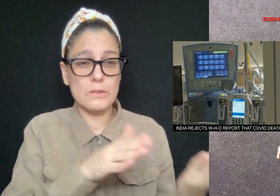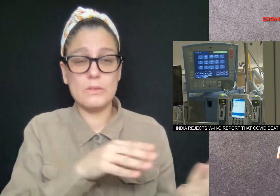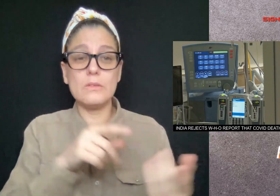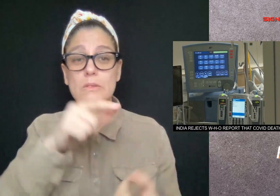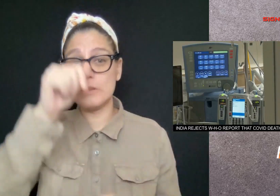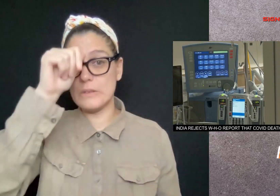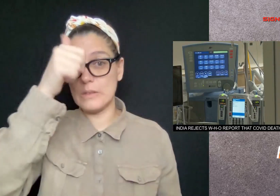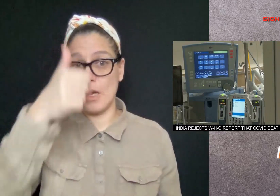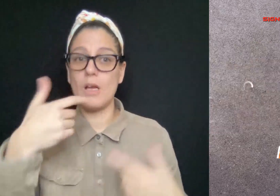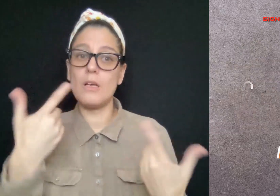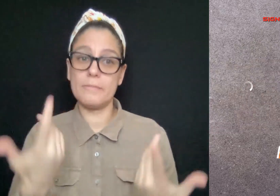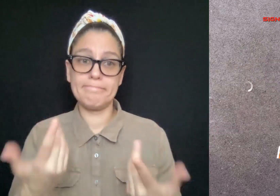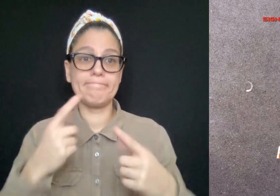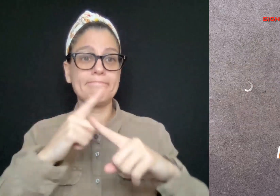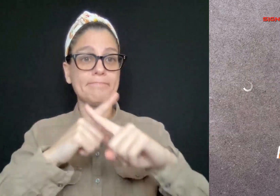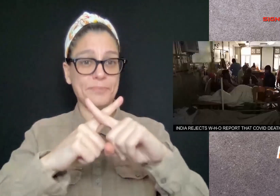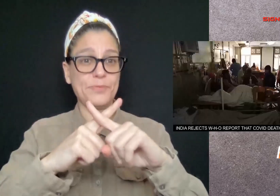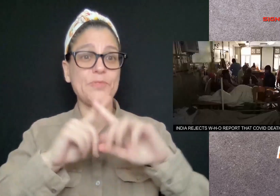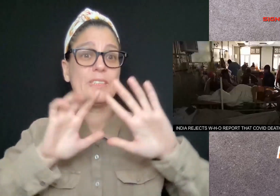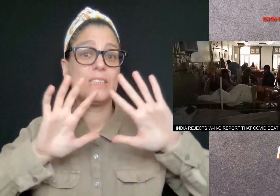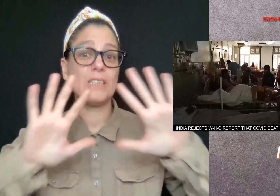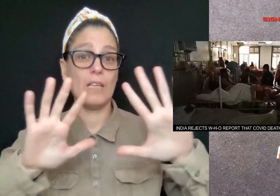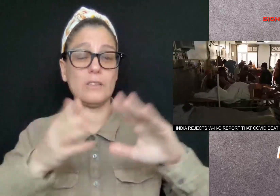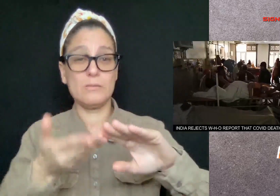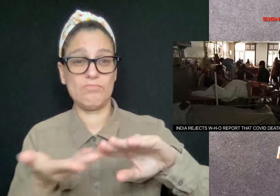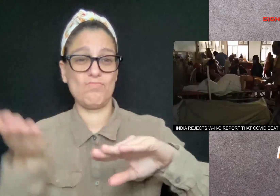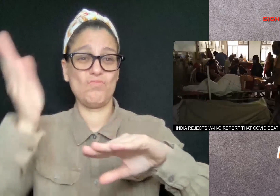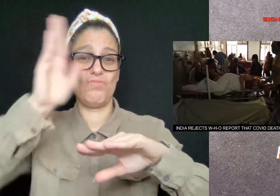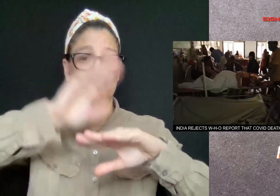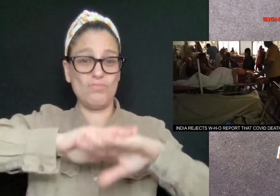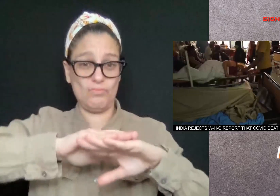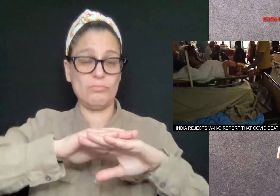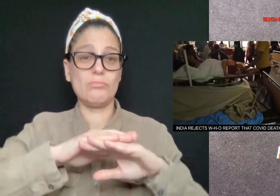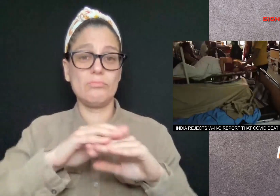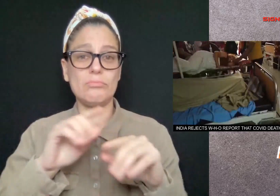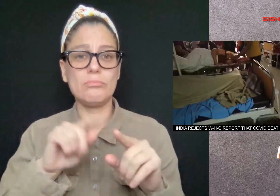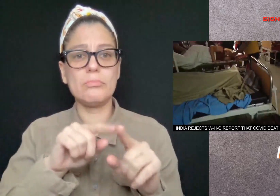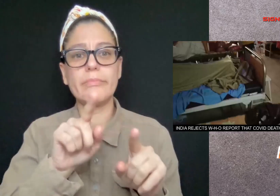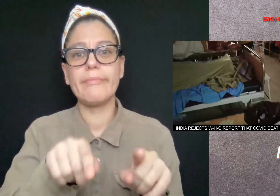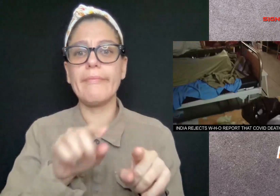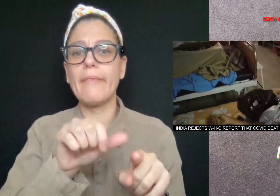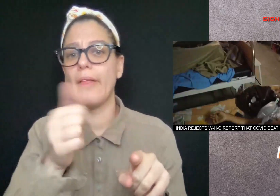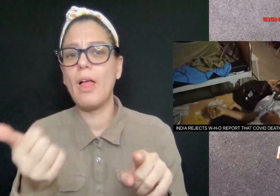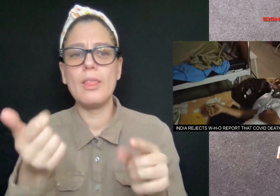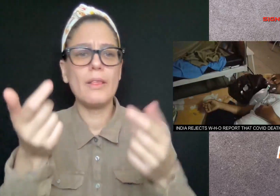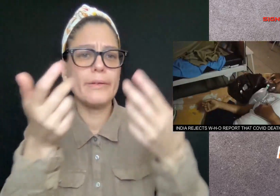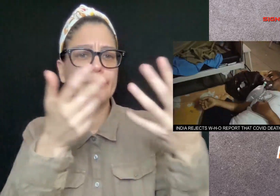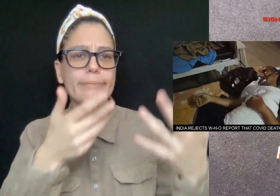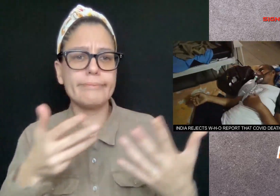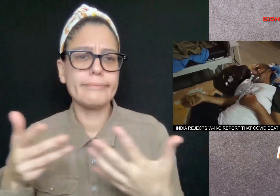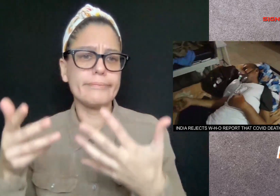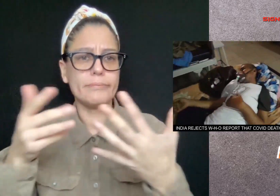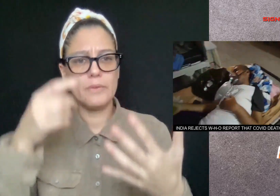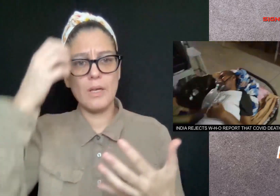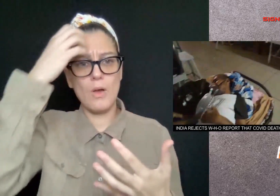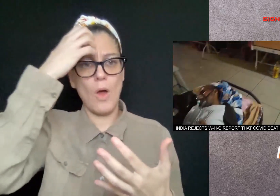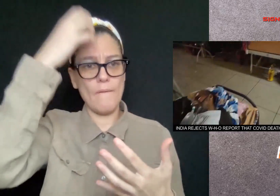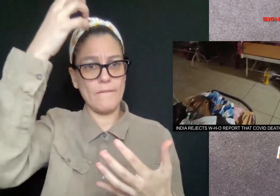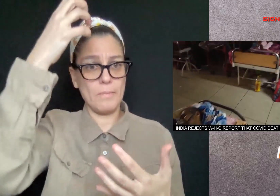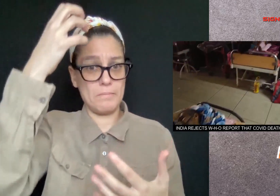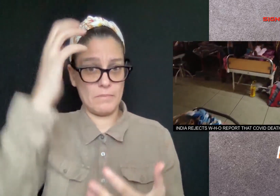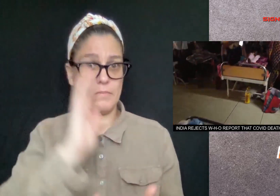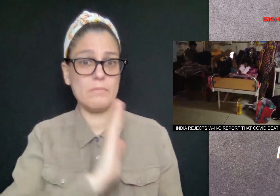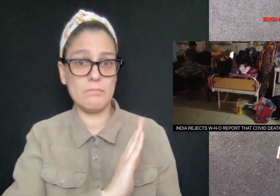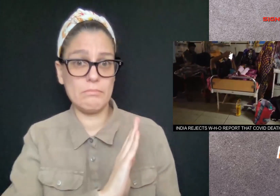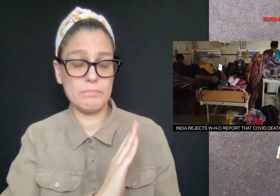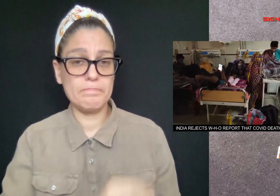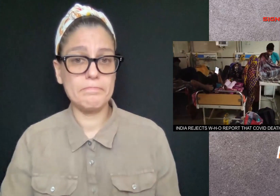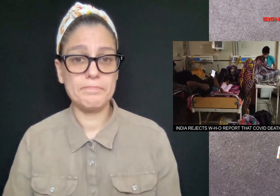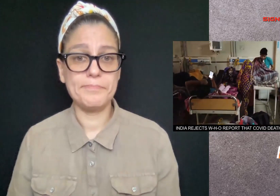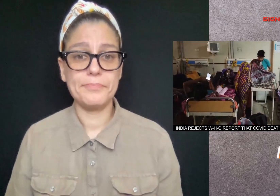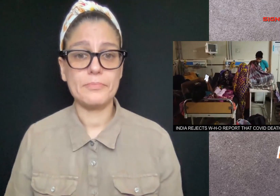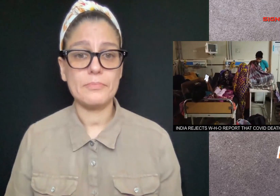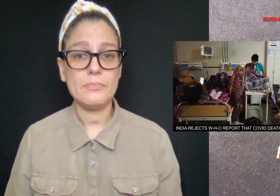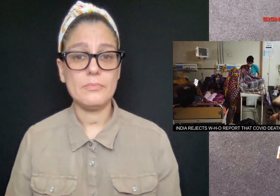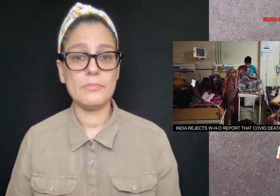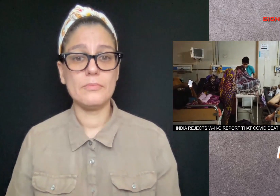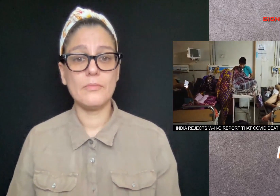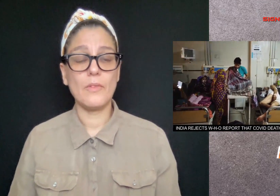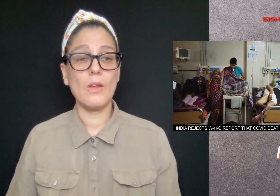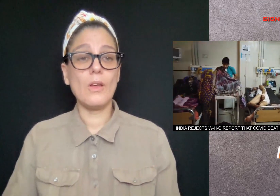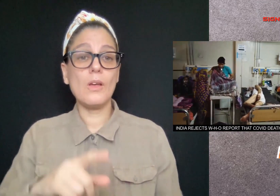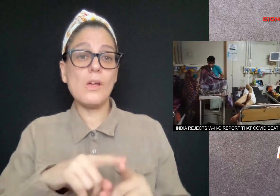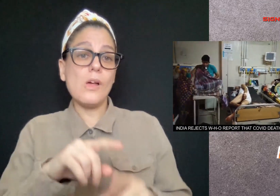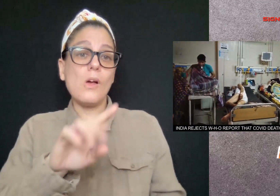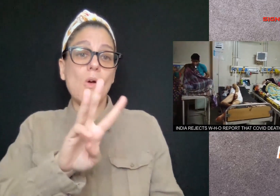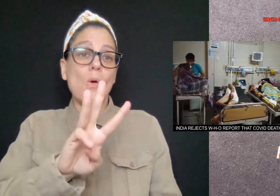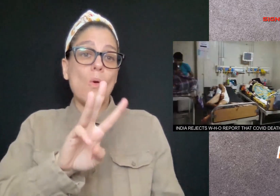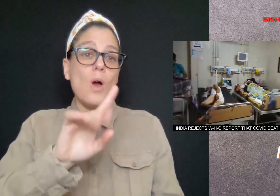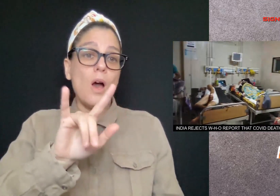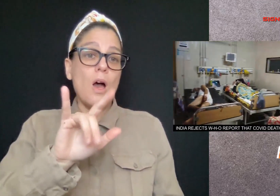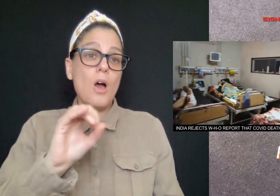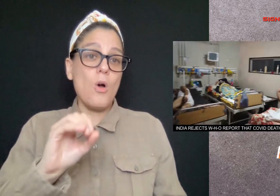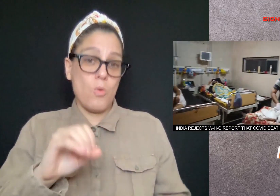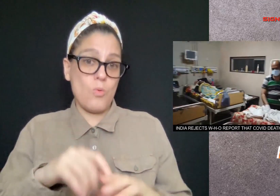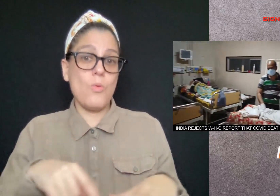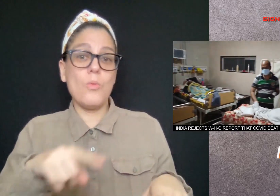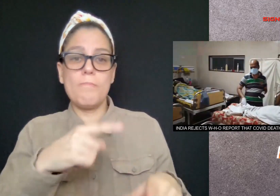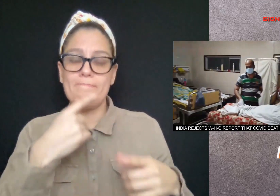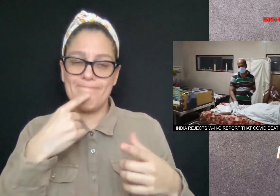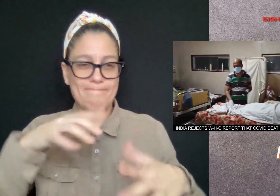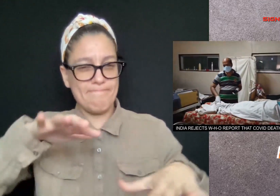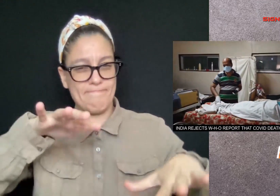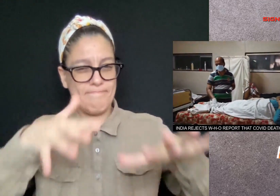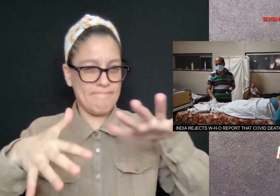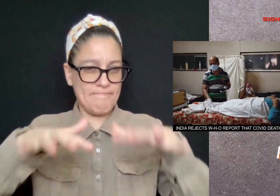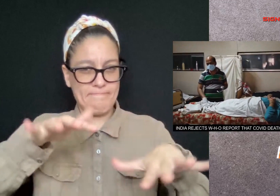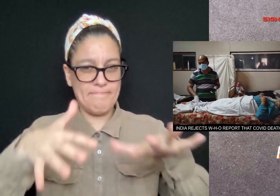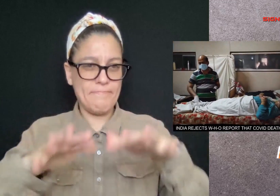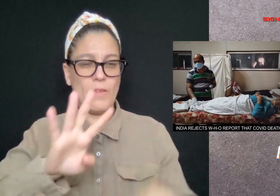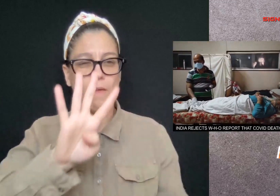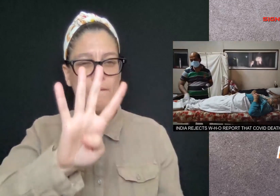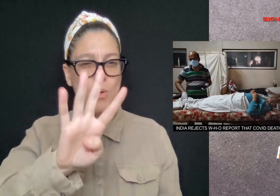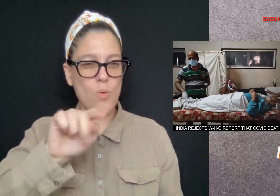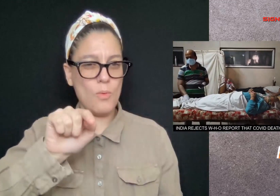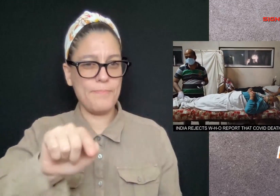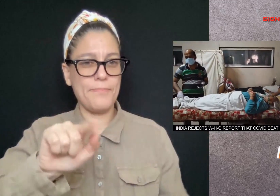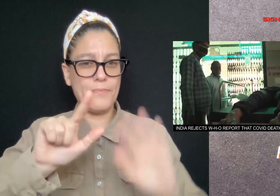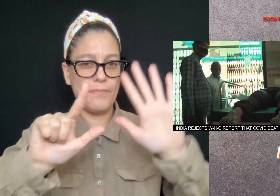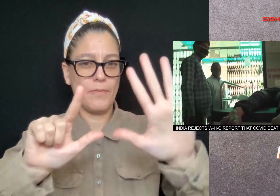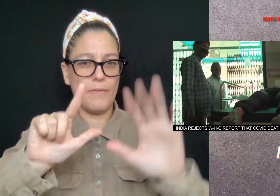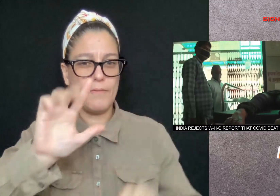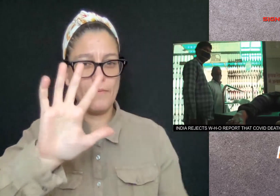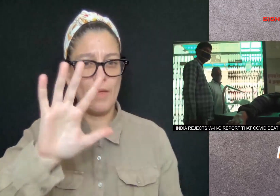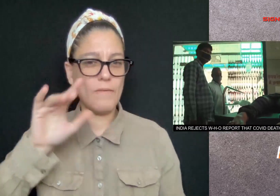the report also suggested the true death toll in India is 10 times higher than government figures